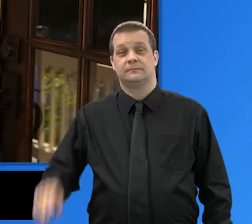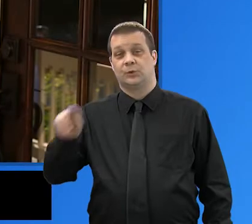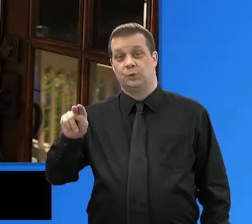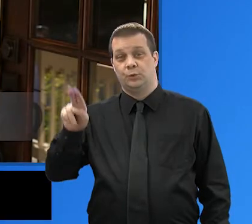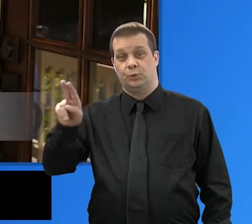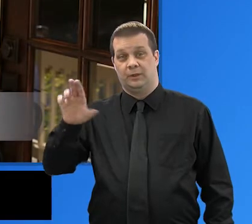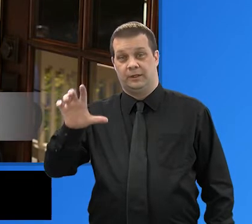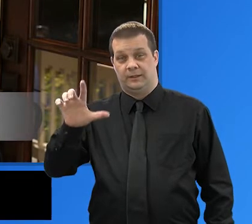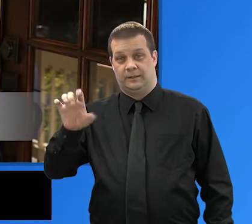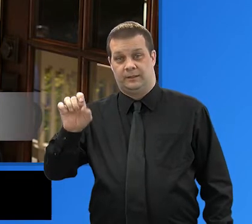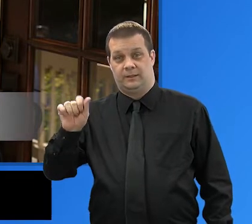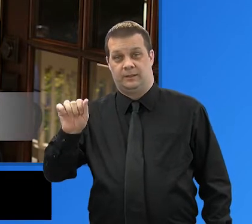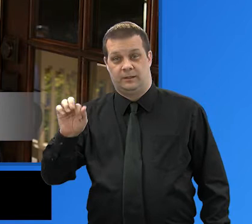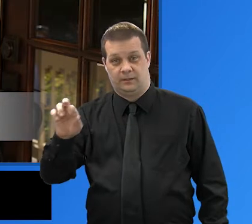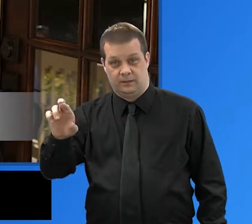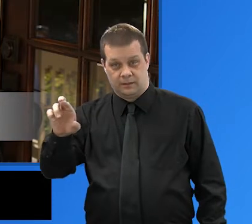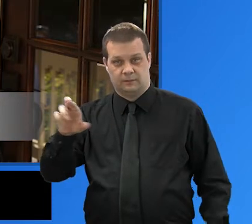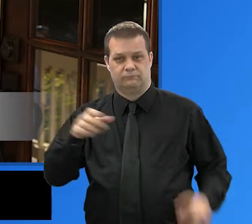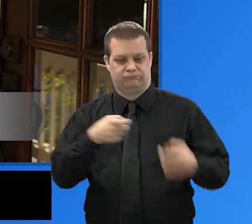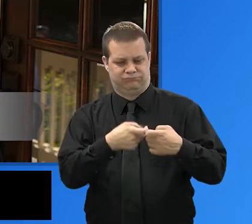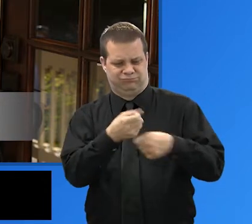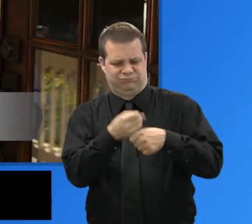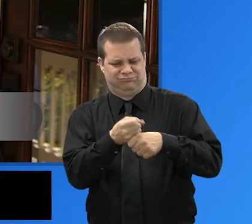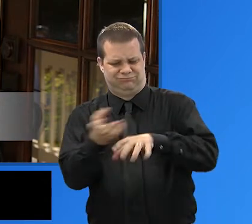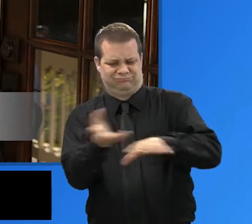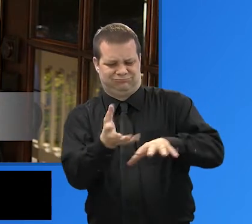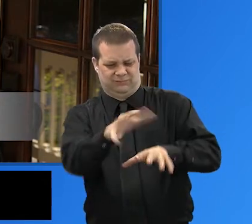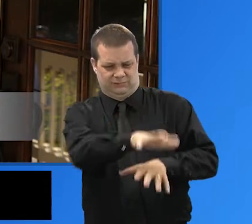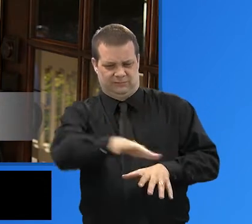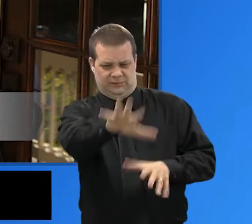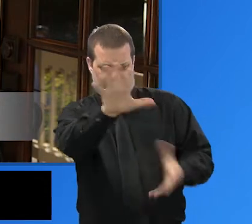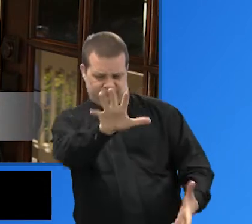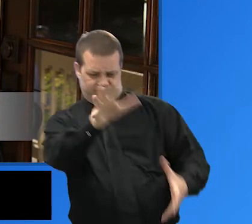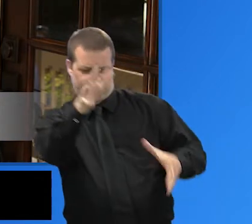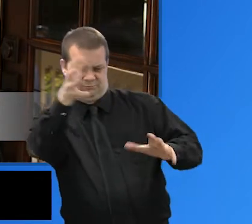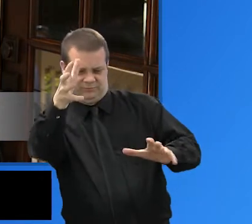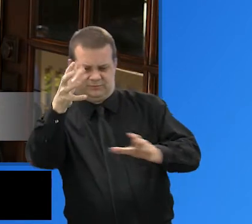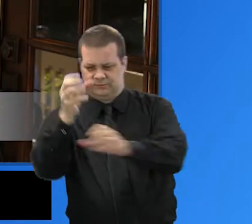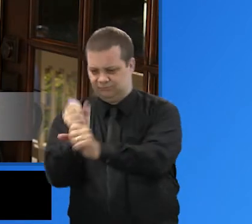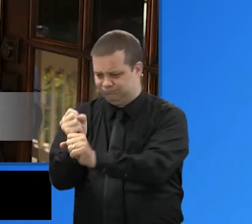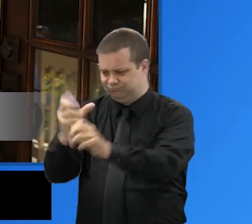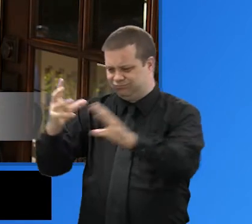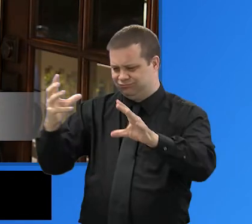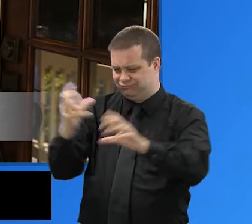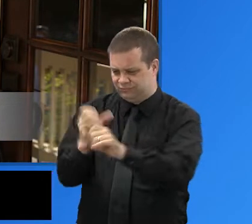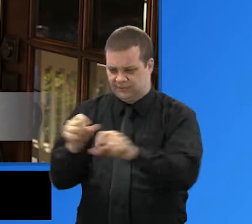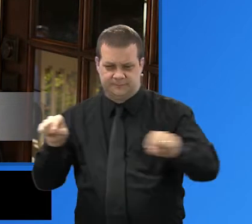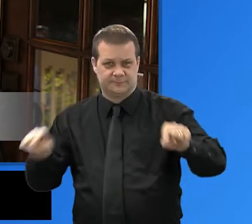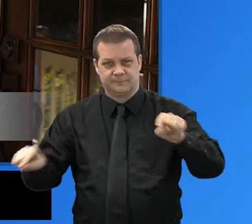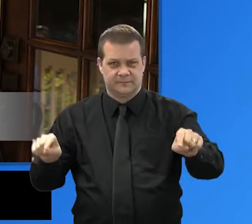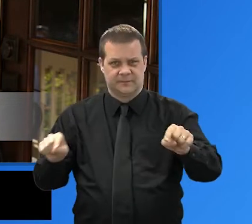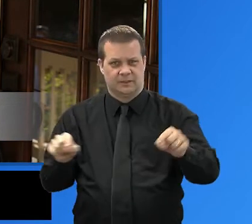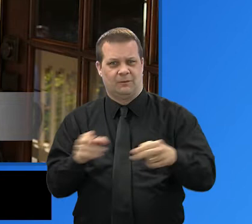An accident at a nuclear power plant, a nuclear explosion or a dirty bomb are examples of radiation emergencies.